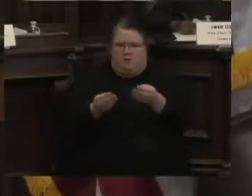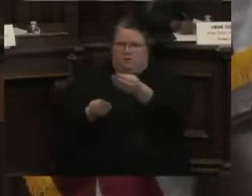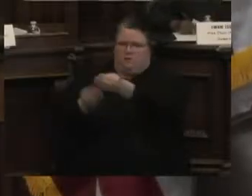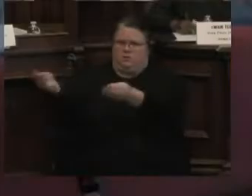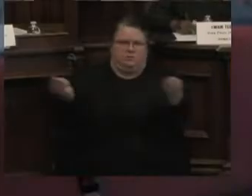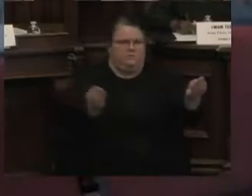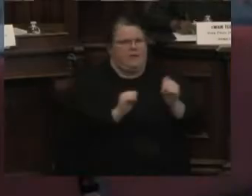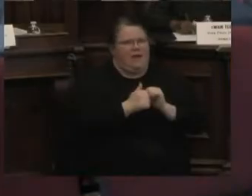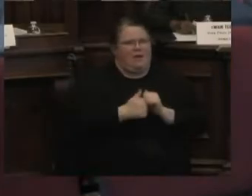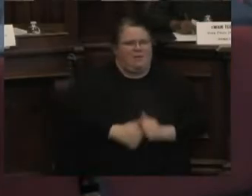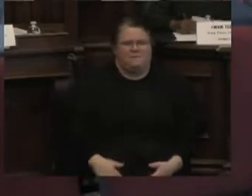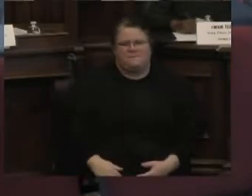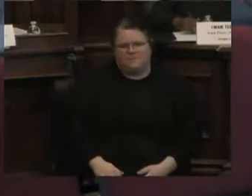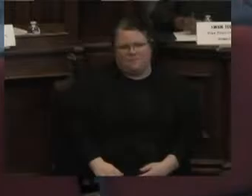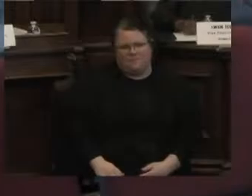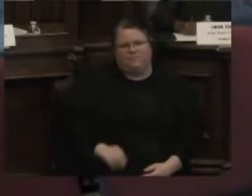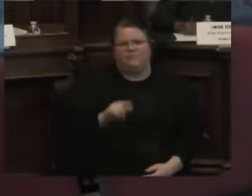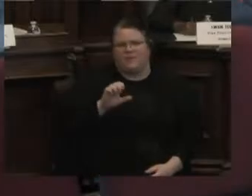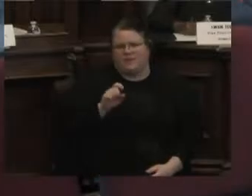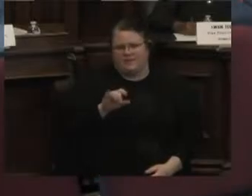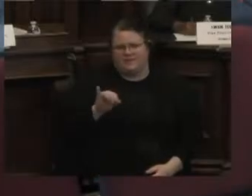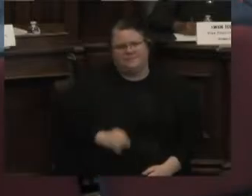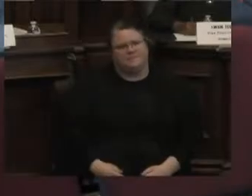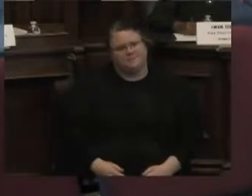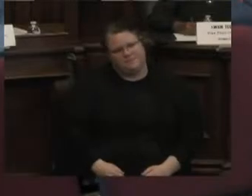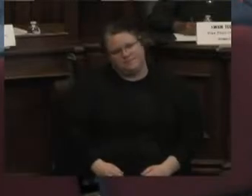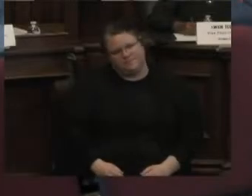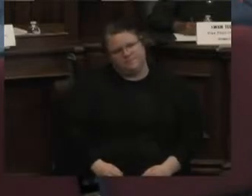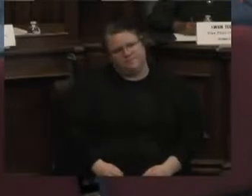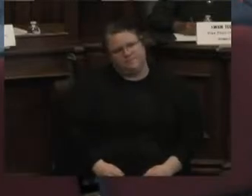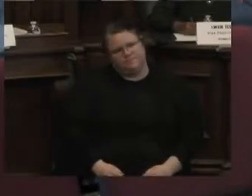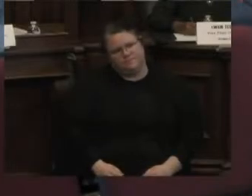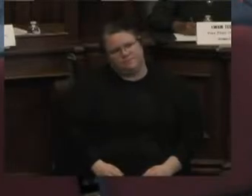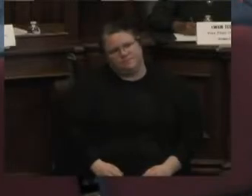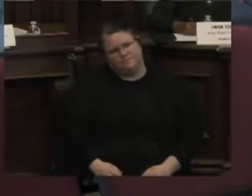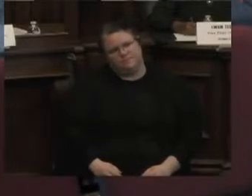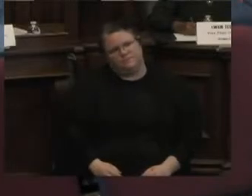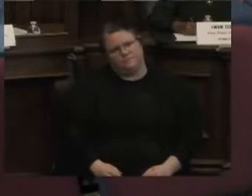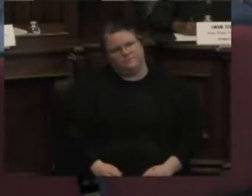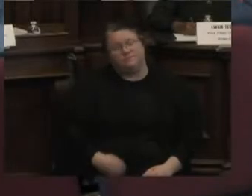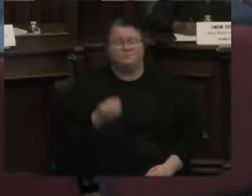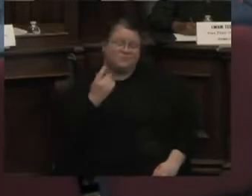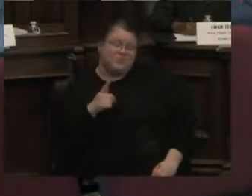Pace's mind. I'd love to hear some ways where we are disseminating this and going to